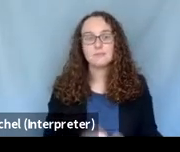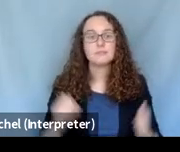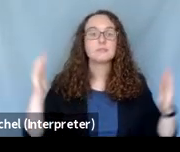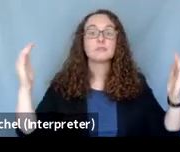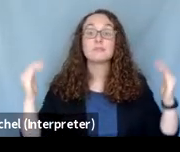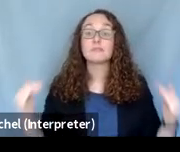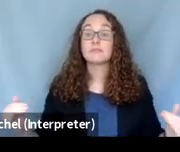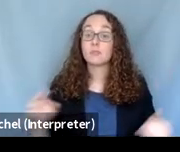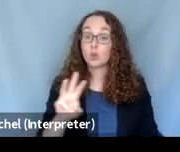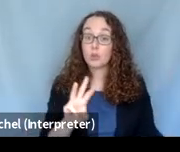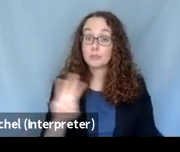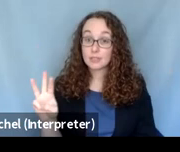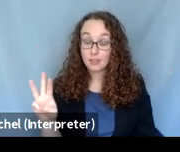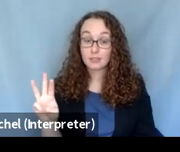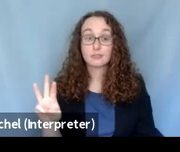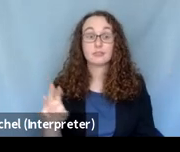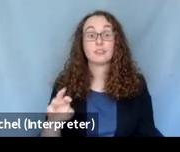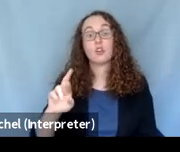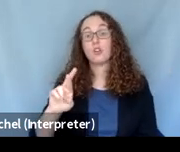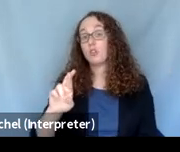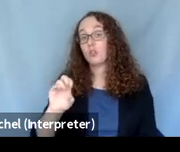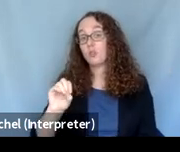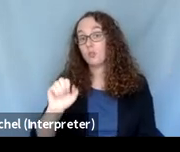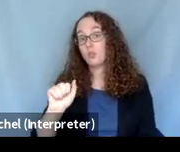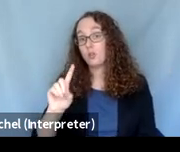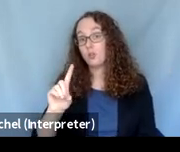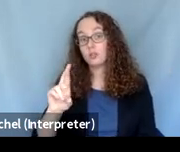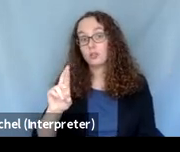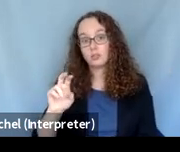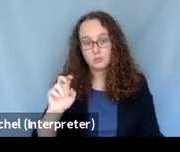and the usage of this website through November of 2021.